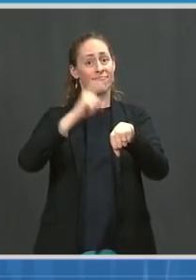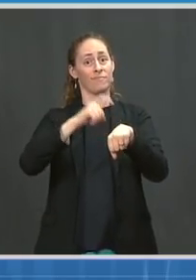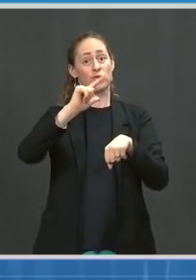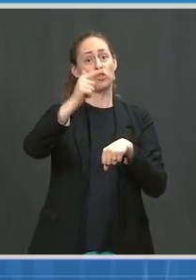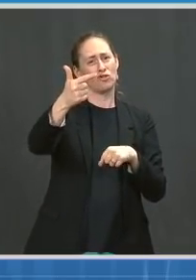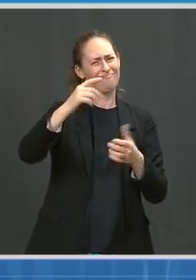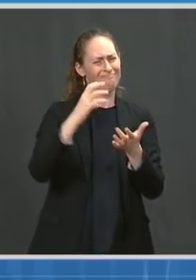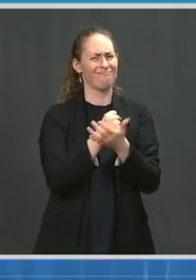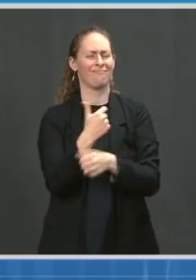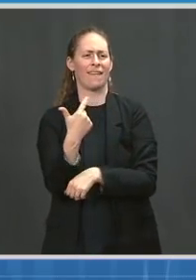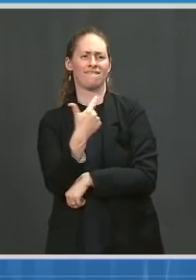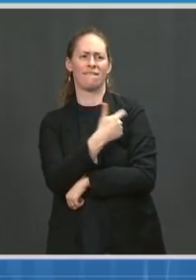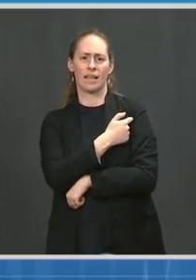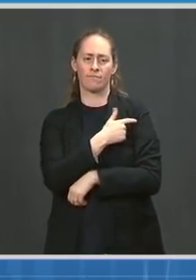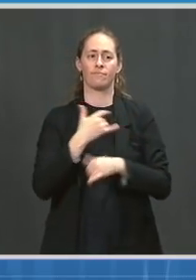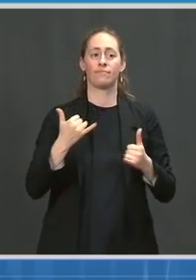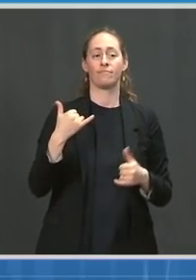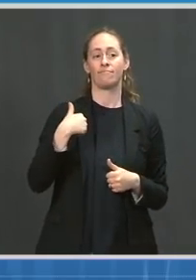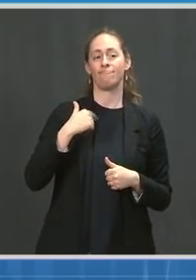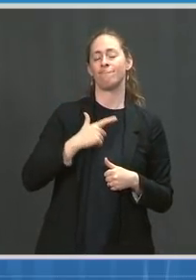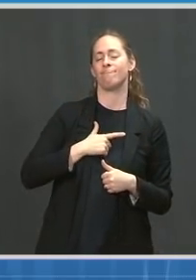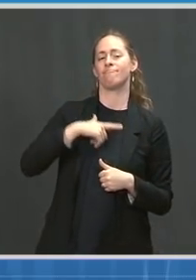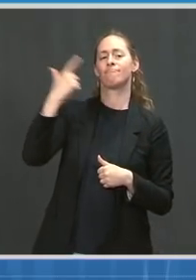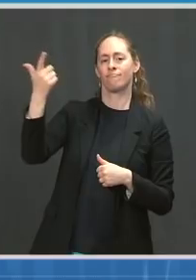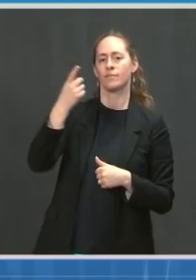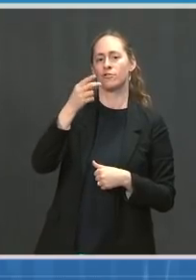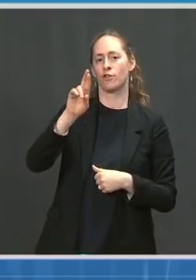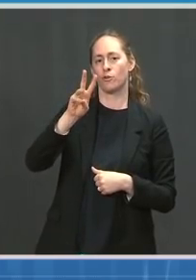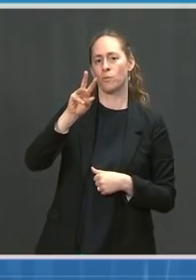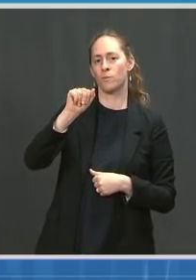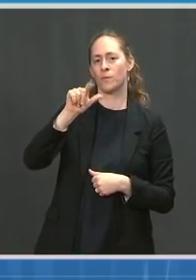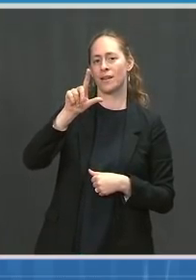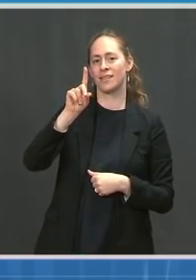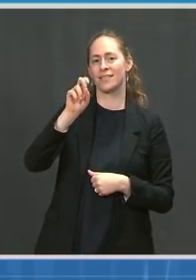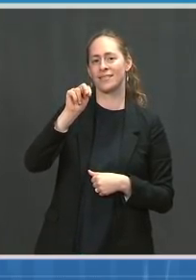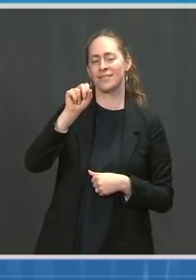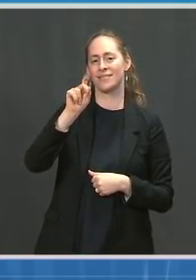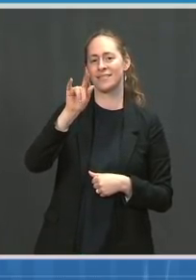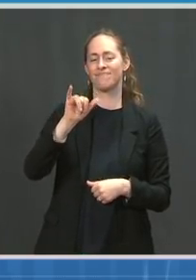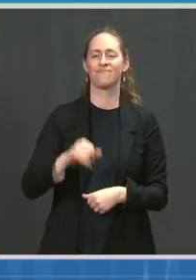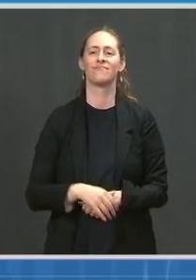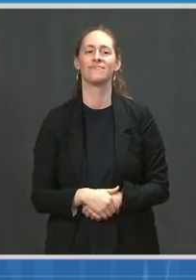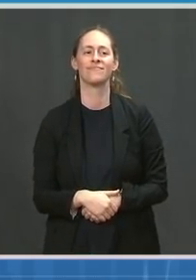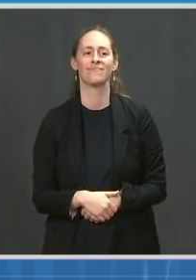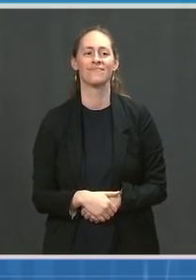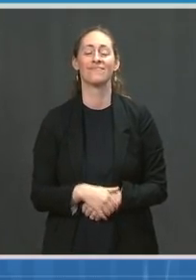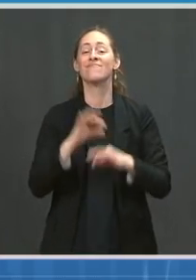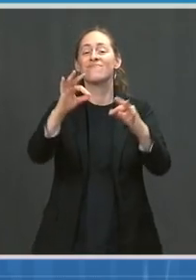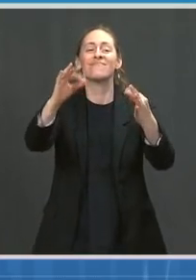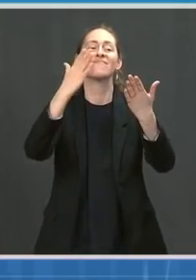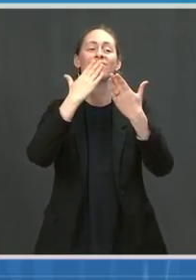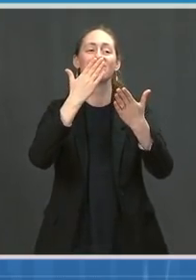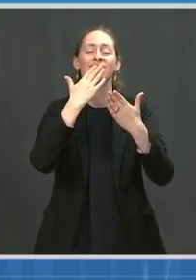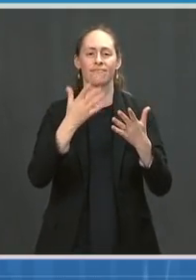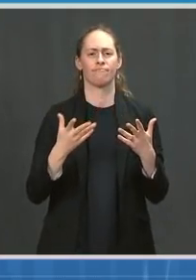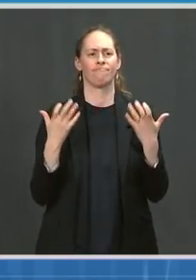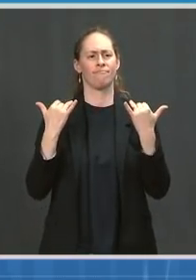With that, I'll turn it over to Dr. Walensky. Dr Walensky. Dr. Walensky: Thank you so much. Today, I would like to discuss what's on everyone's mind: